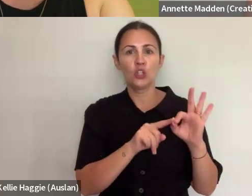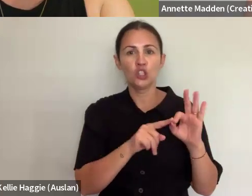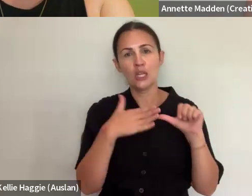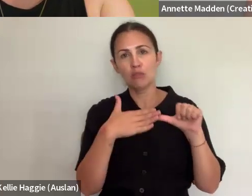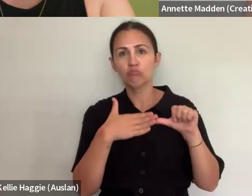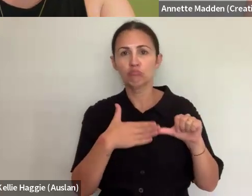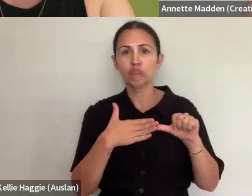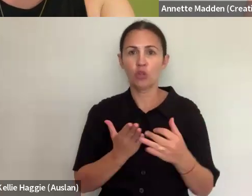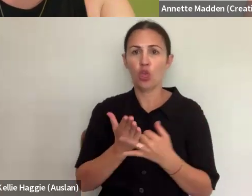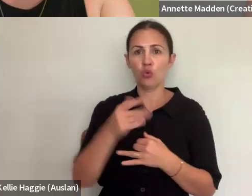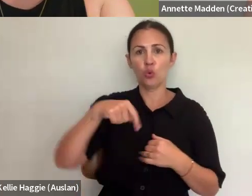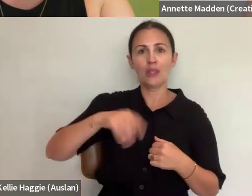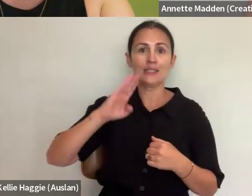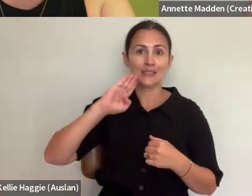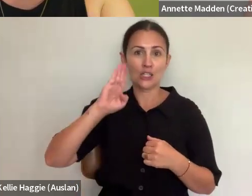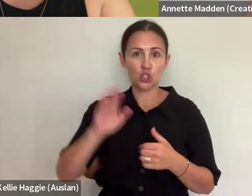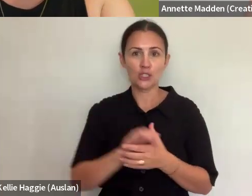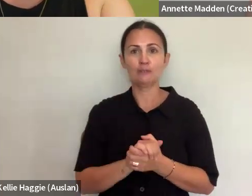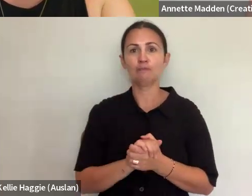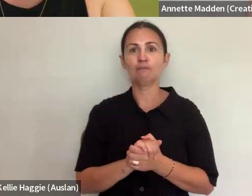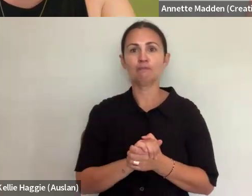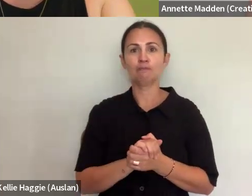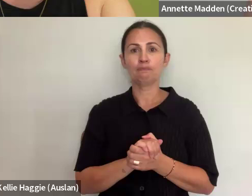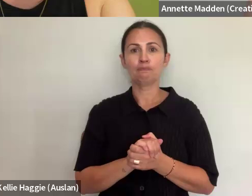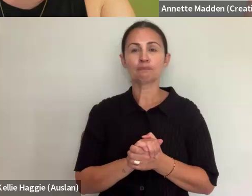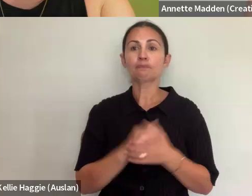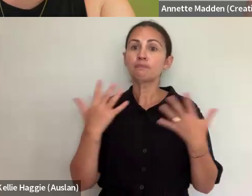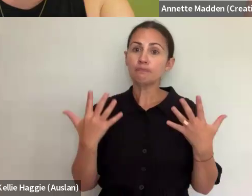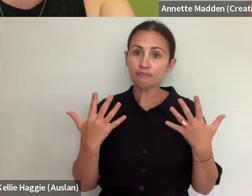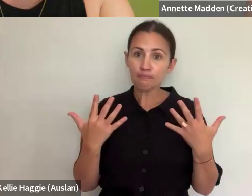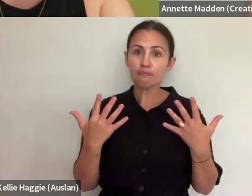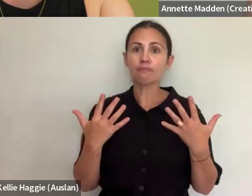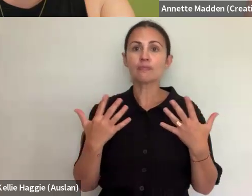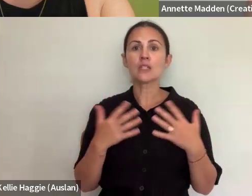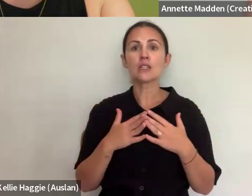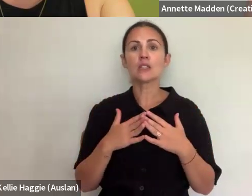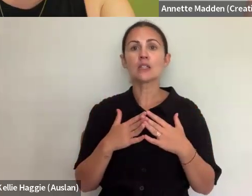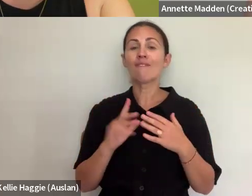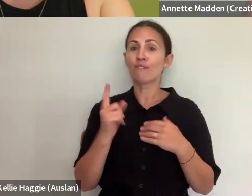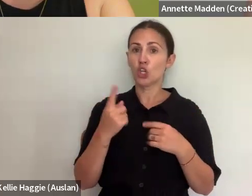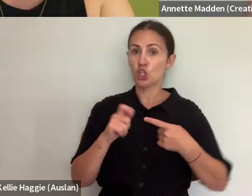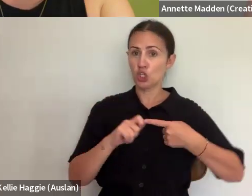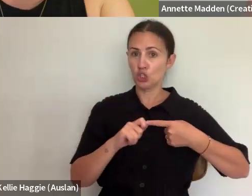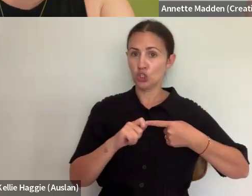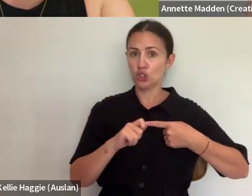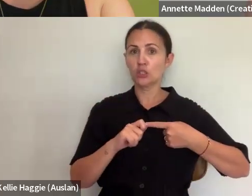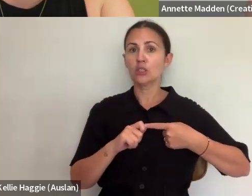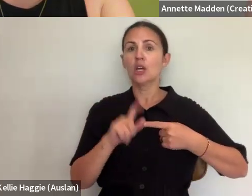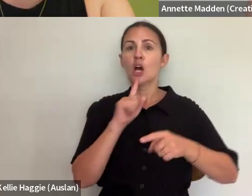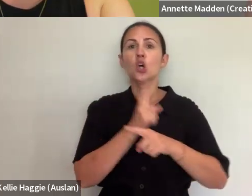question, please pop it in the Q&A chat function, we will be working our way through those questions as we discussed the category